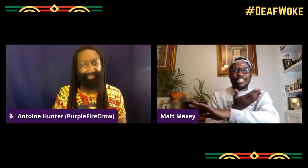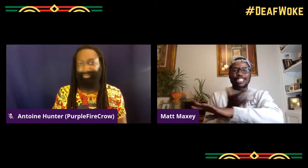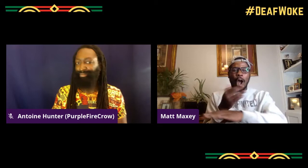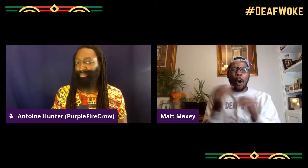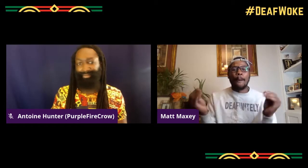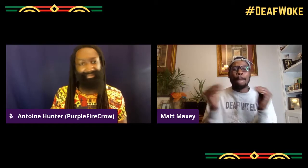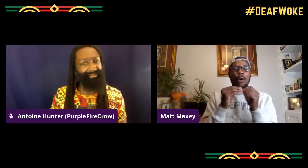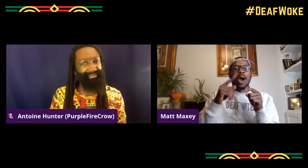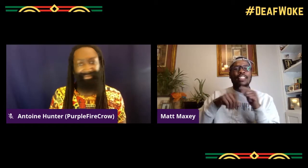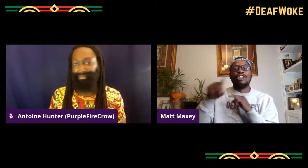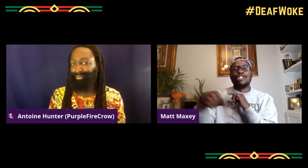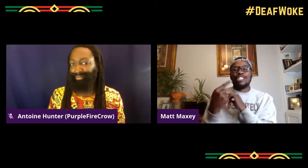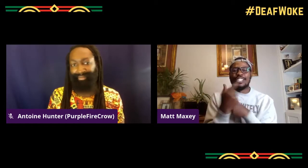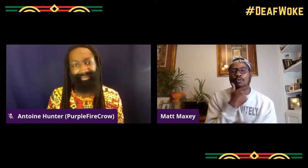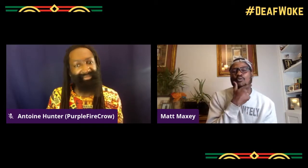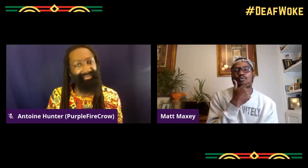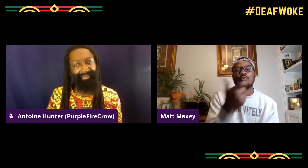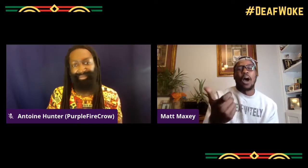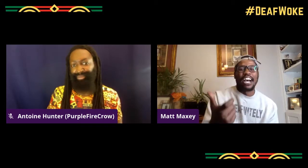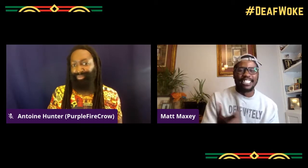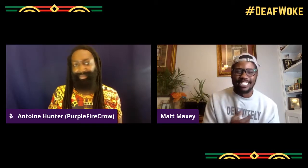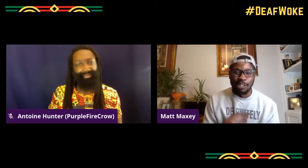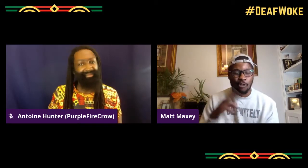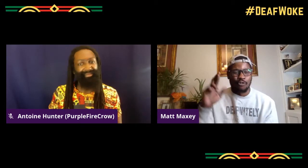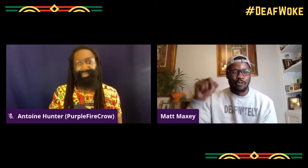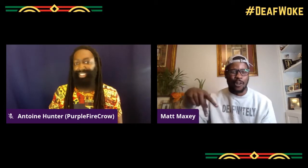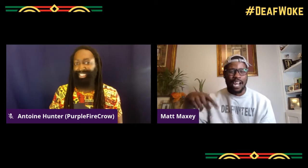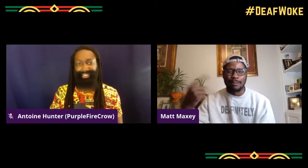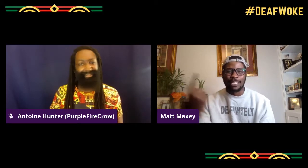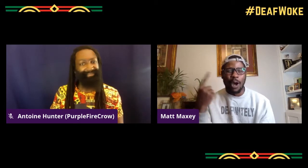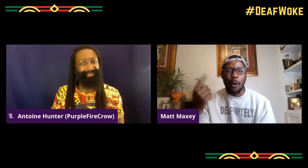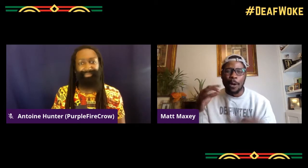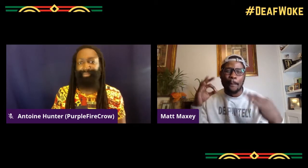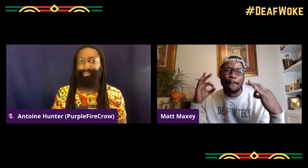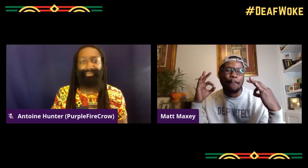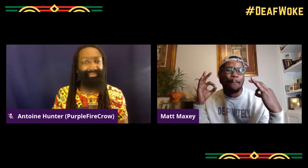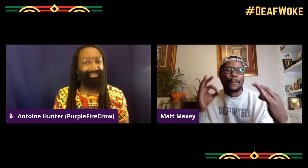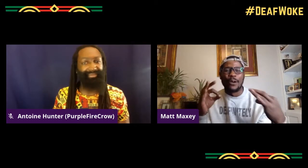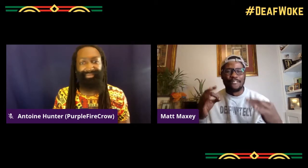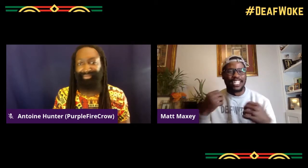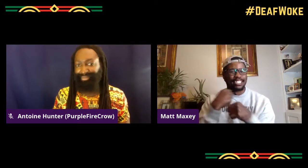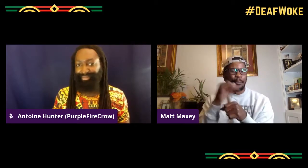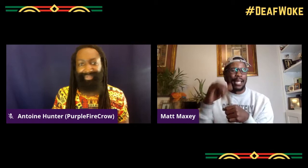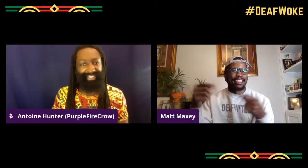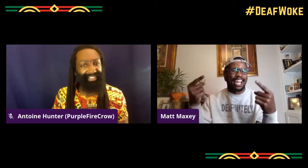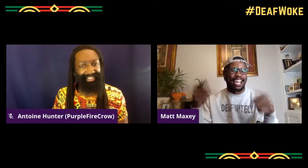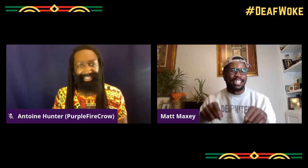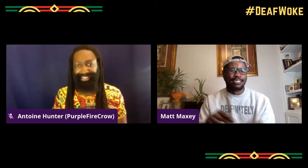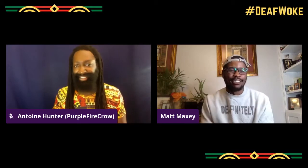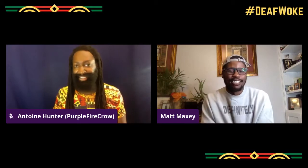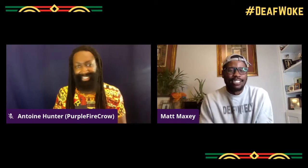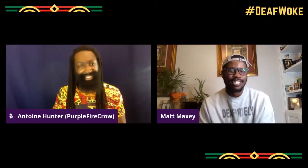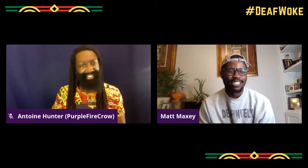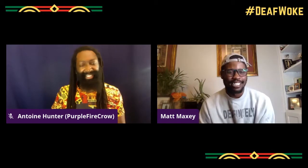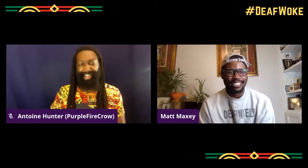his facial expressions, feeling the music. It's not a, you know, it's just, a rap is always just perfect.